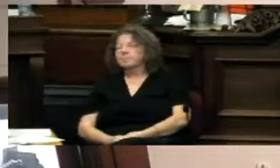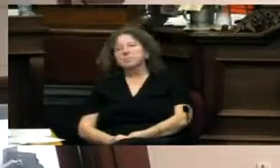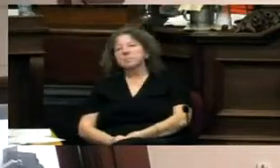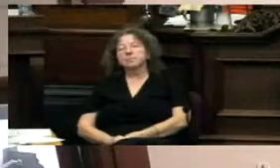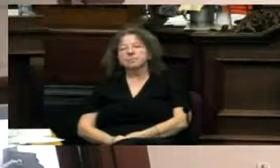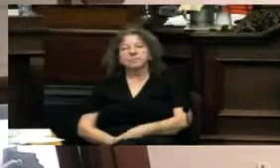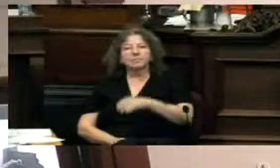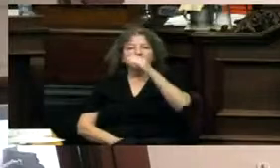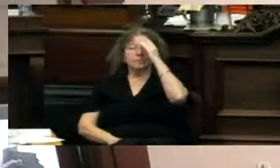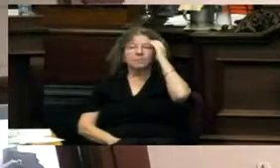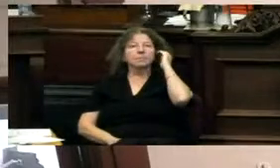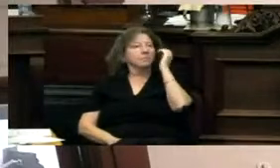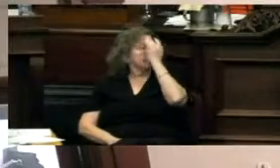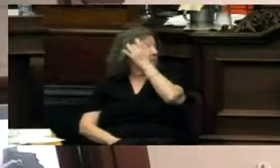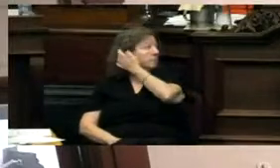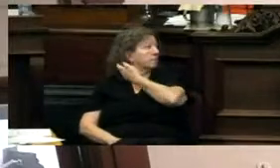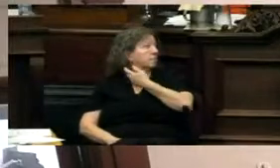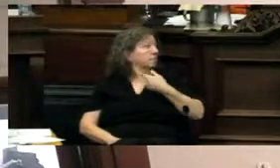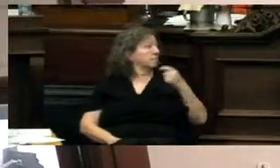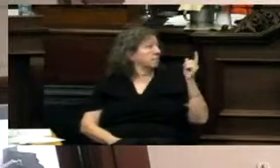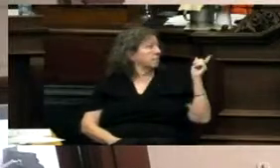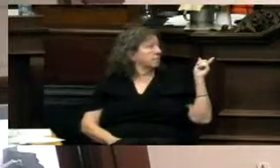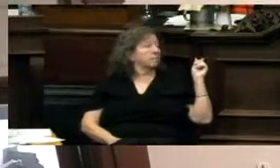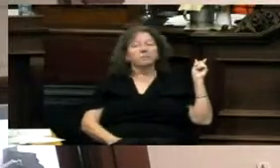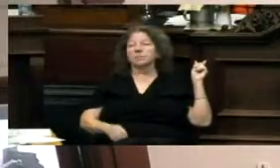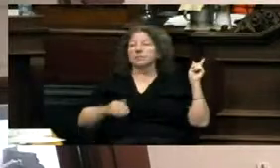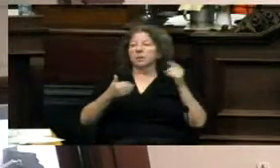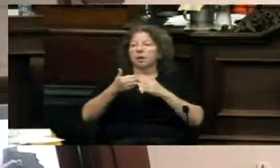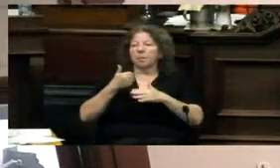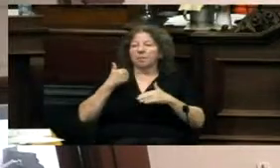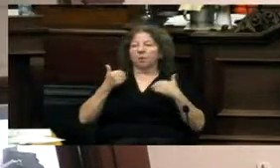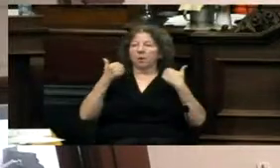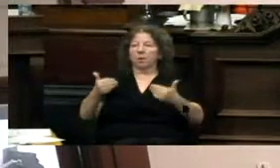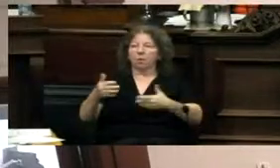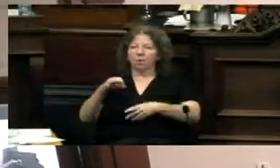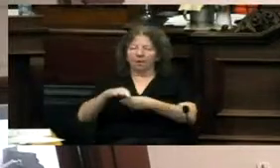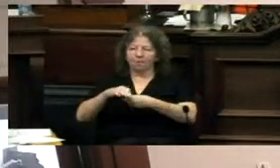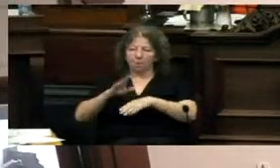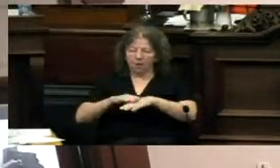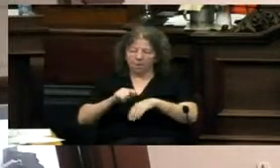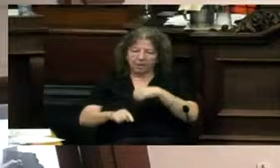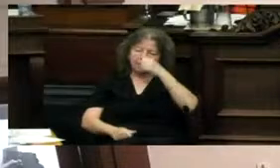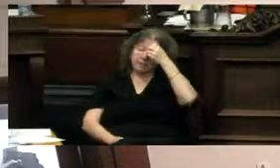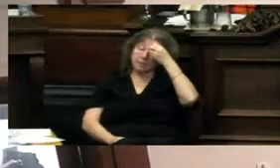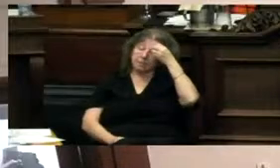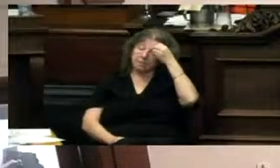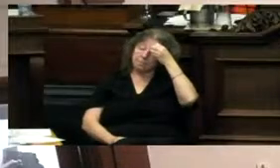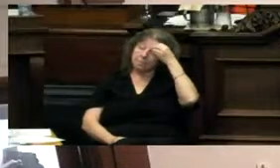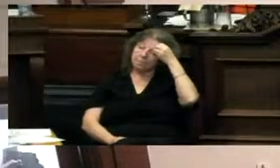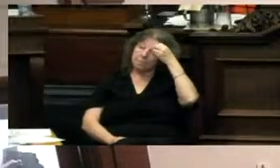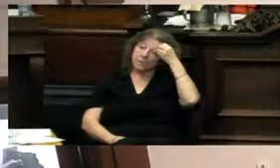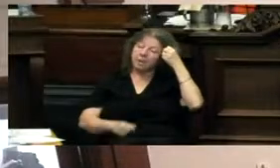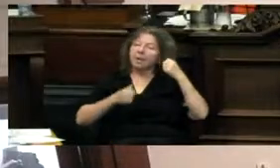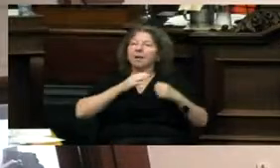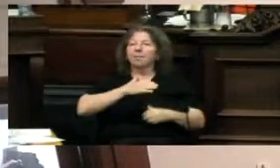that's all you can ever ask for. And that just comes down to whether or not you get five votes for the for the issue at